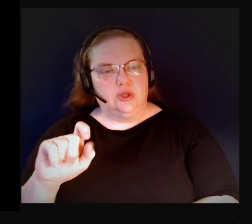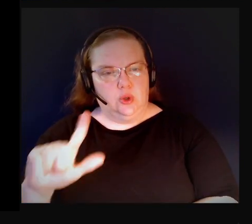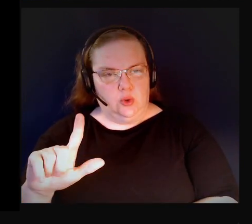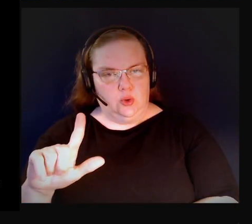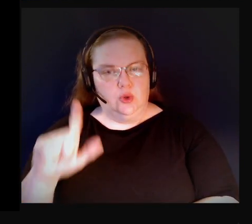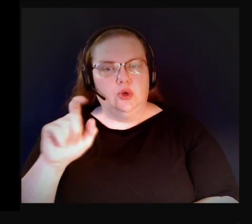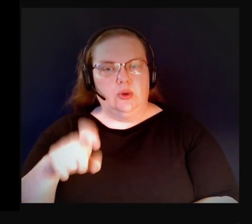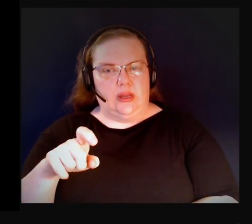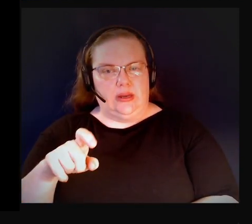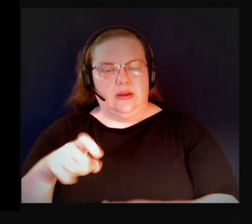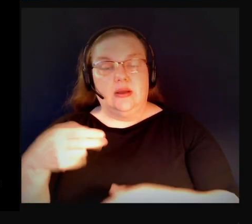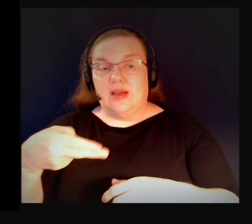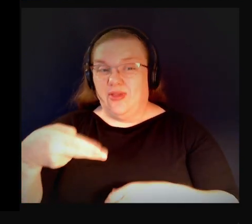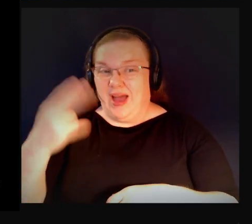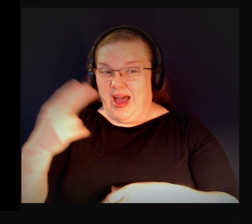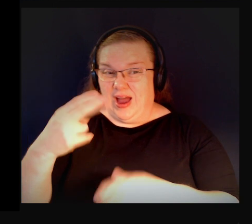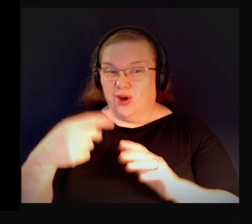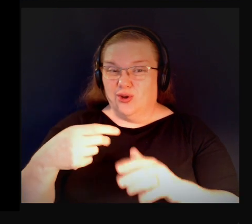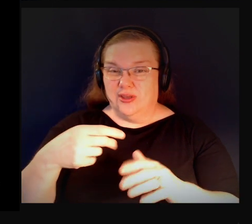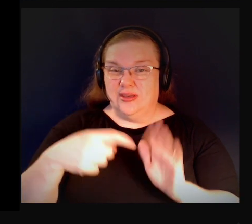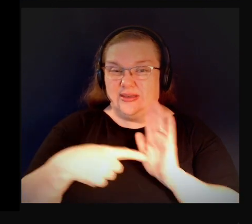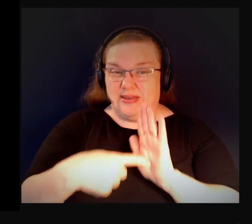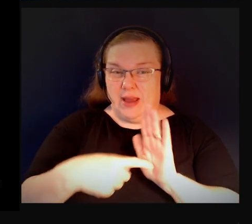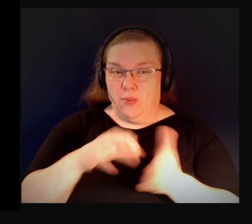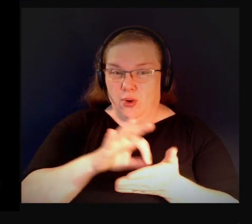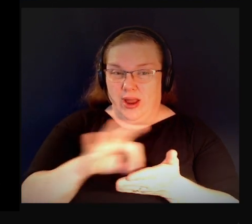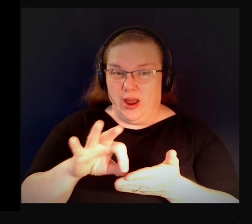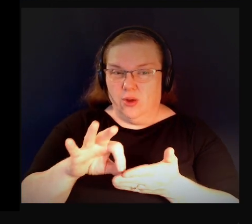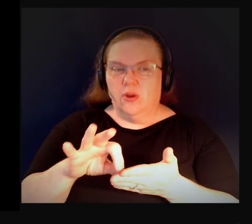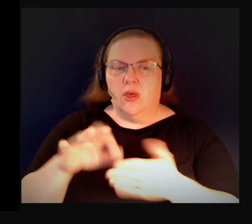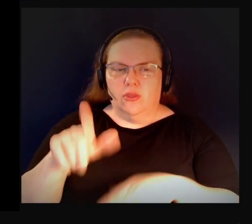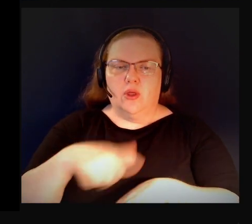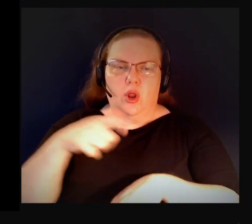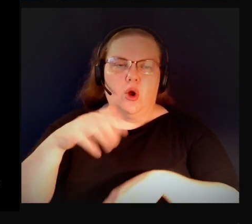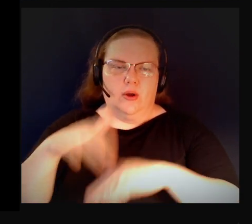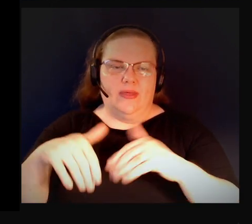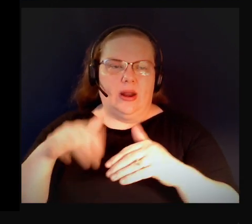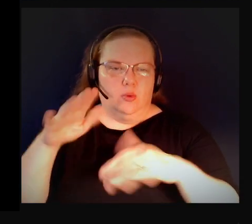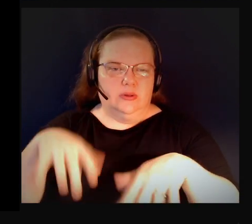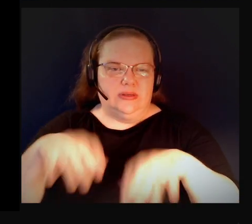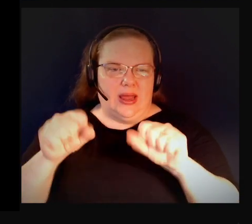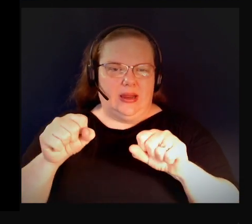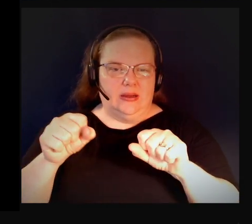The higher the sample count, the longer it takes to render the effect, and so therefore keep the sample count low.